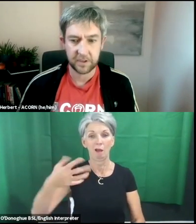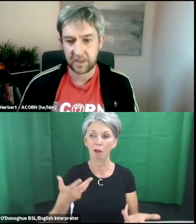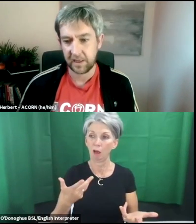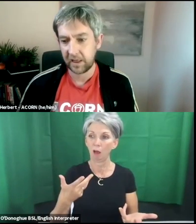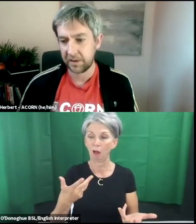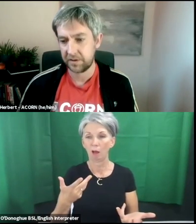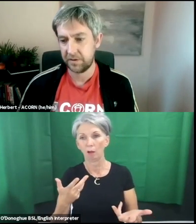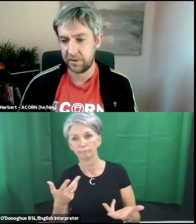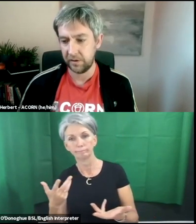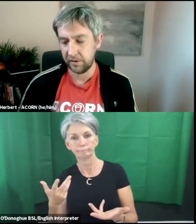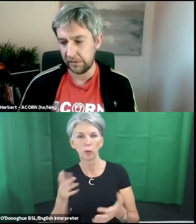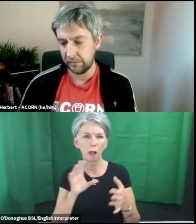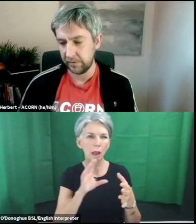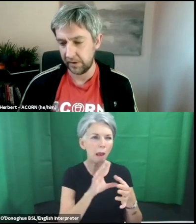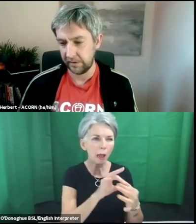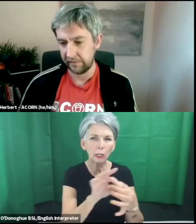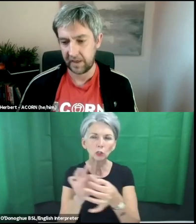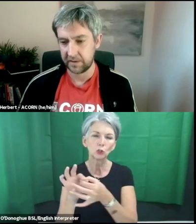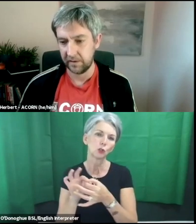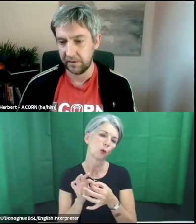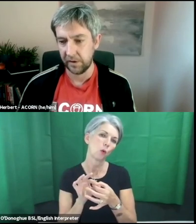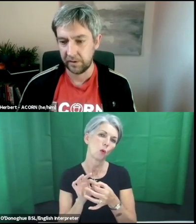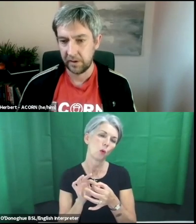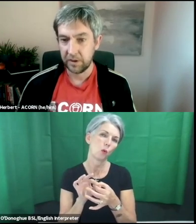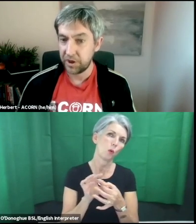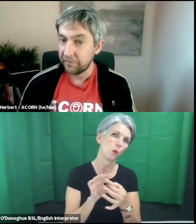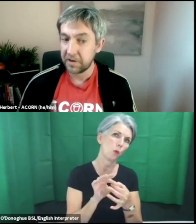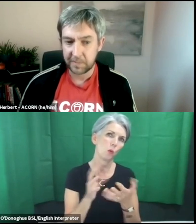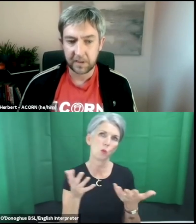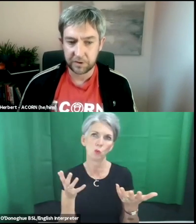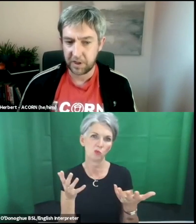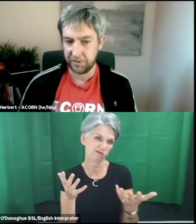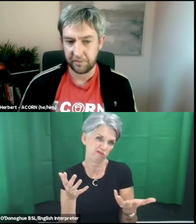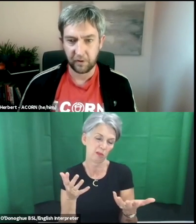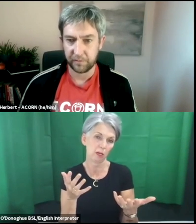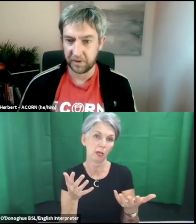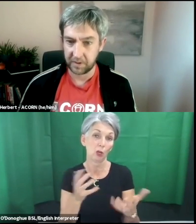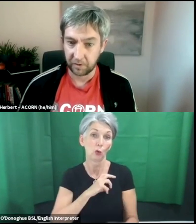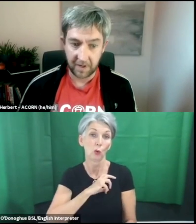is linked to the fact that, you know, generally speaking treasury involvement